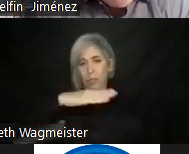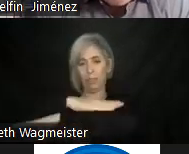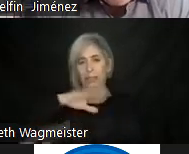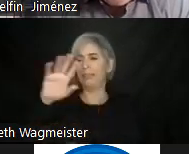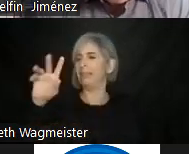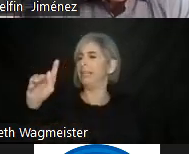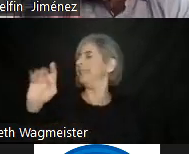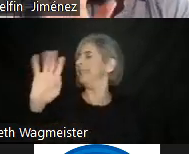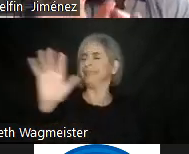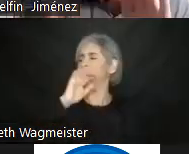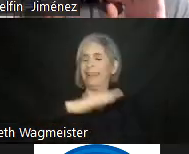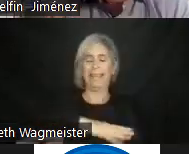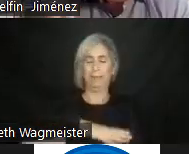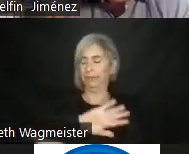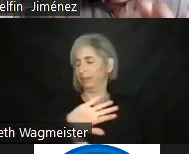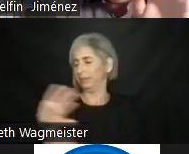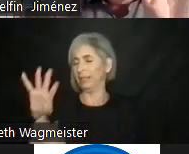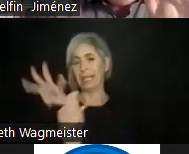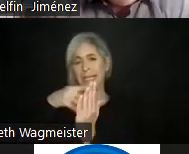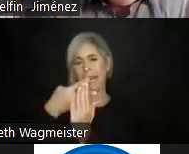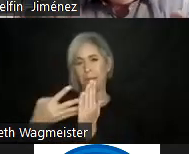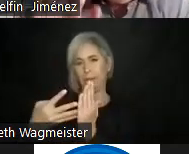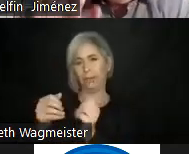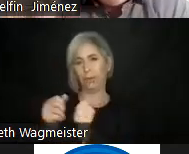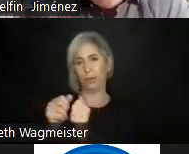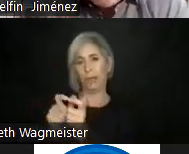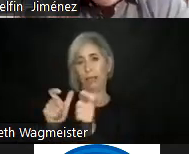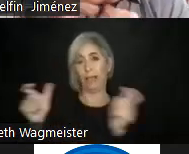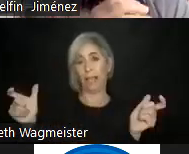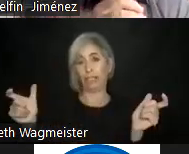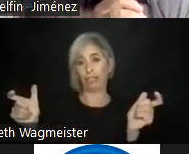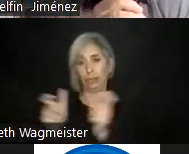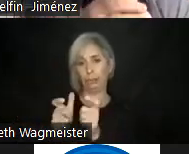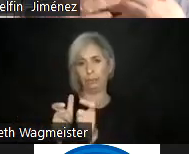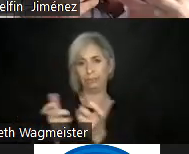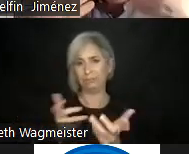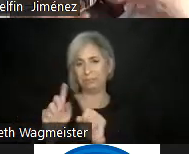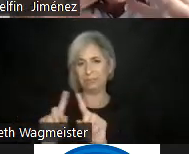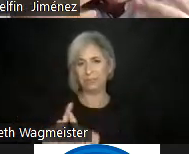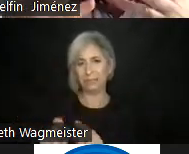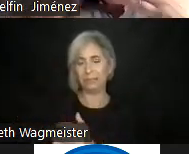And with the difference between large surfaces and small items with different